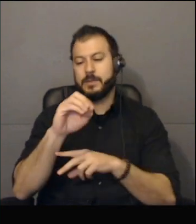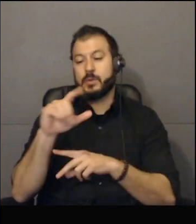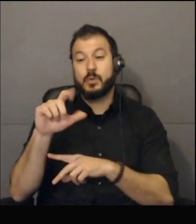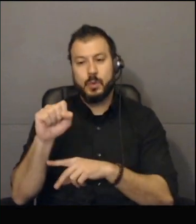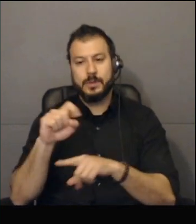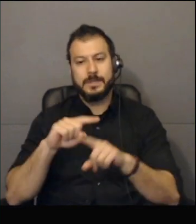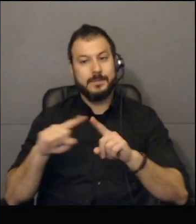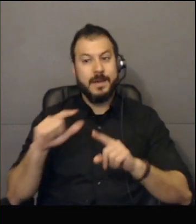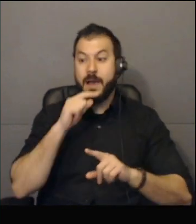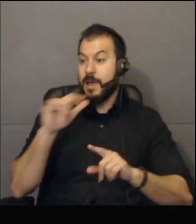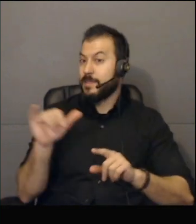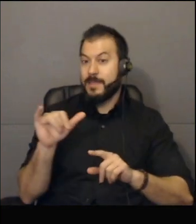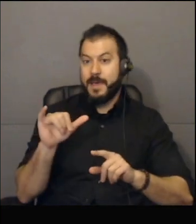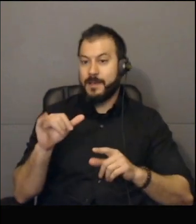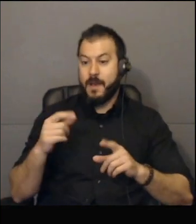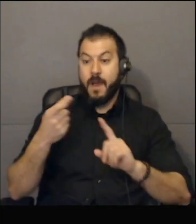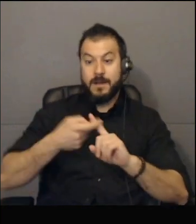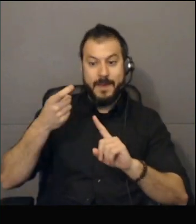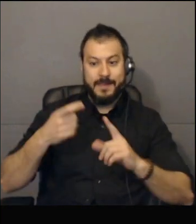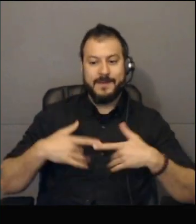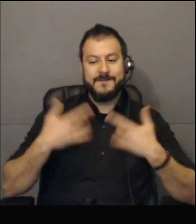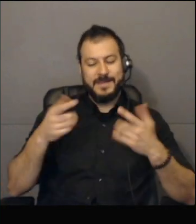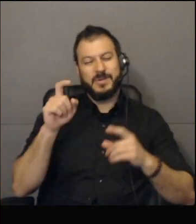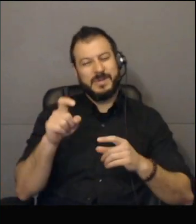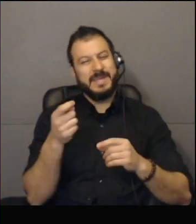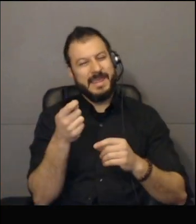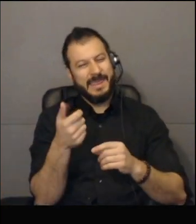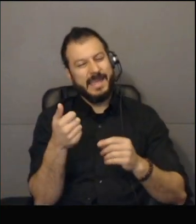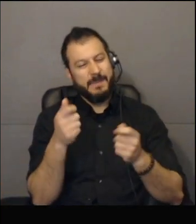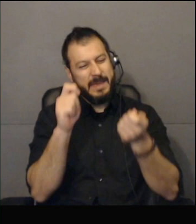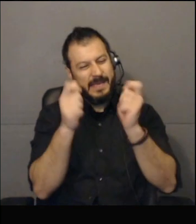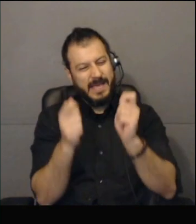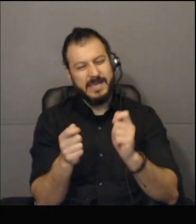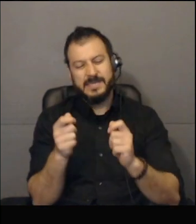however, you need a little bit of custom code to post custom events.